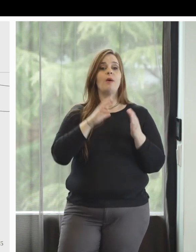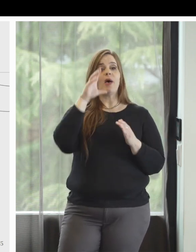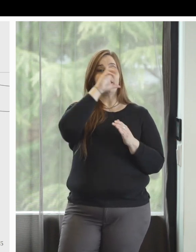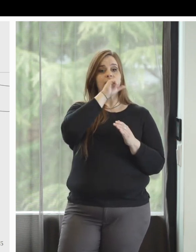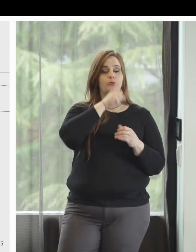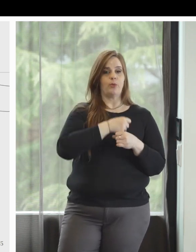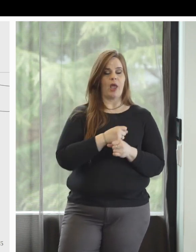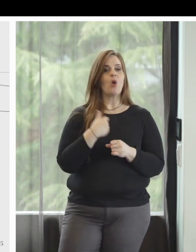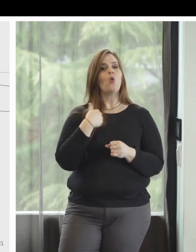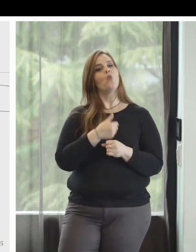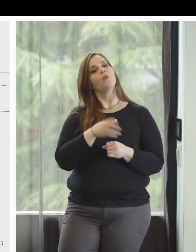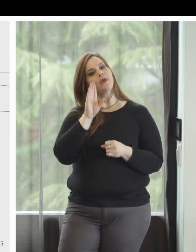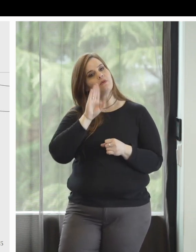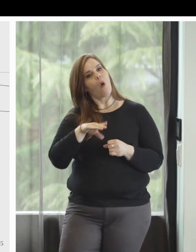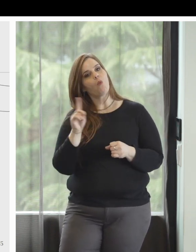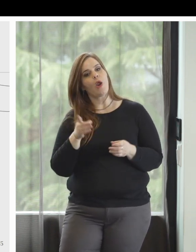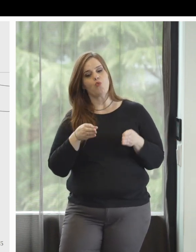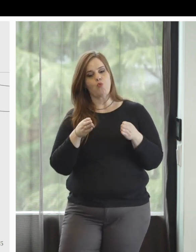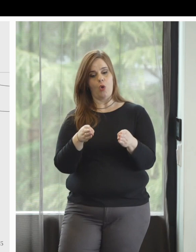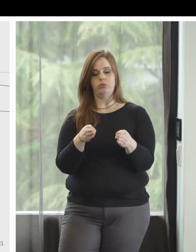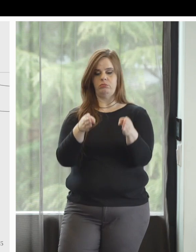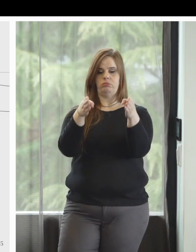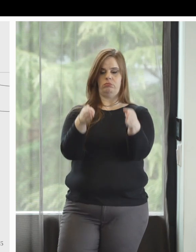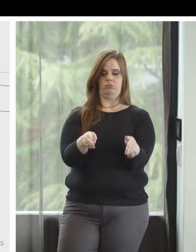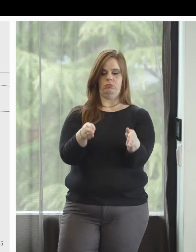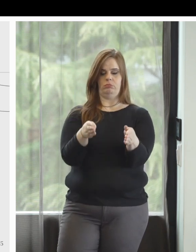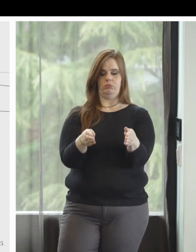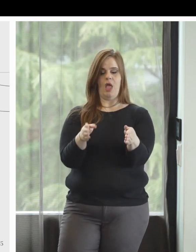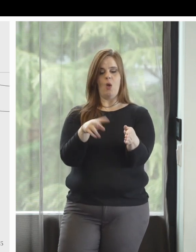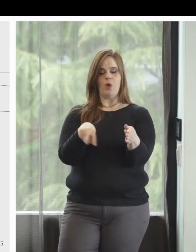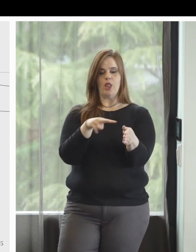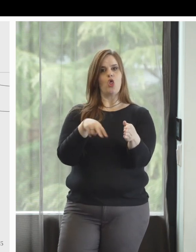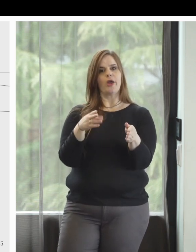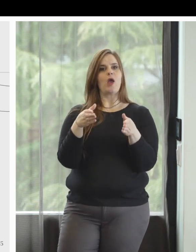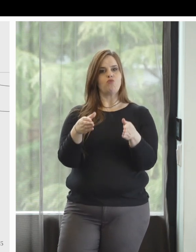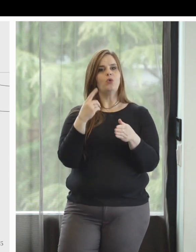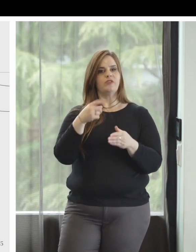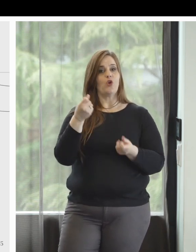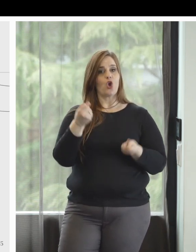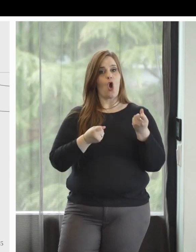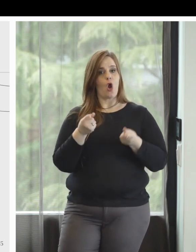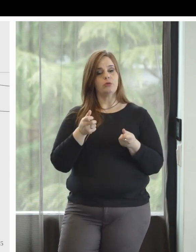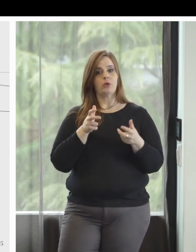are. And we look at roads for cars, there's homogenous needs